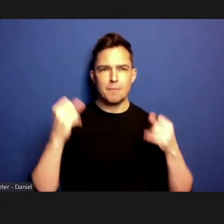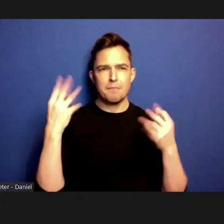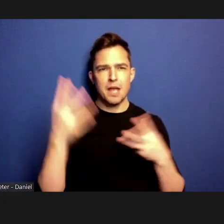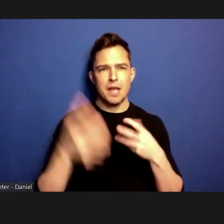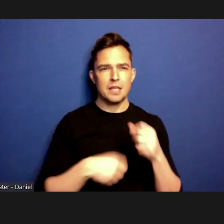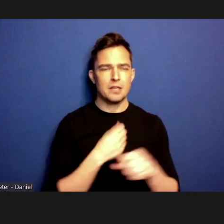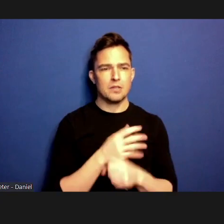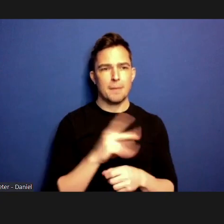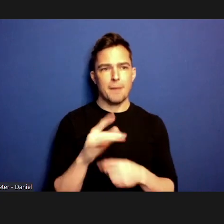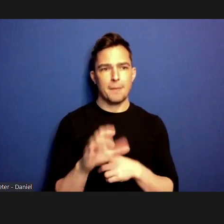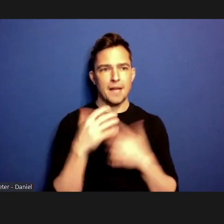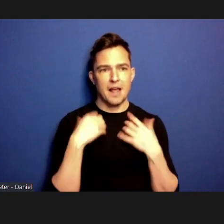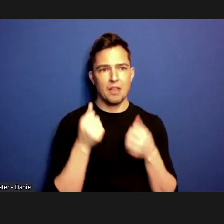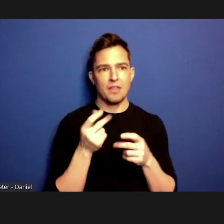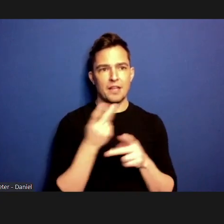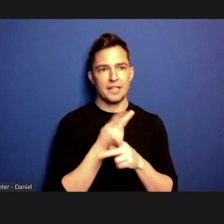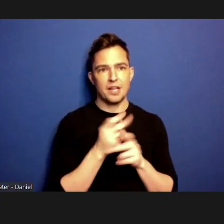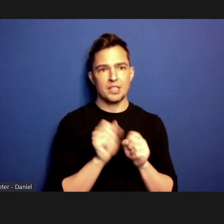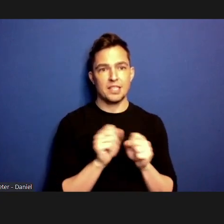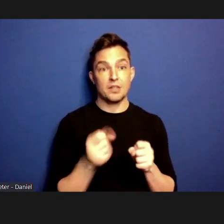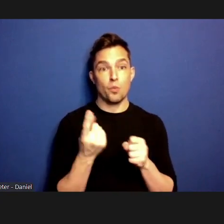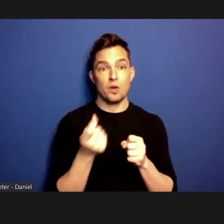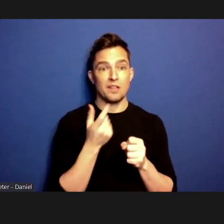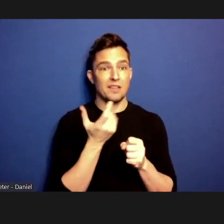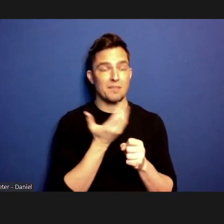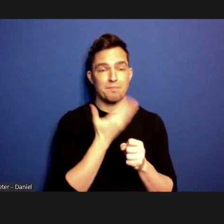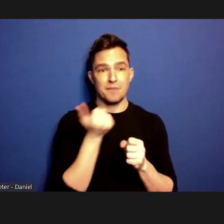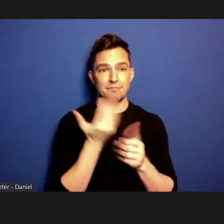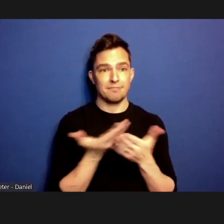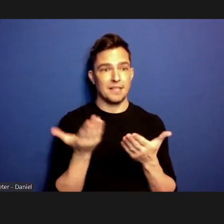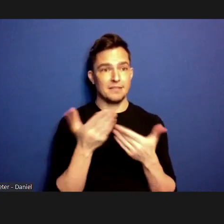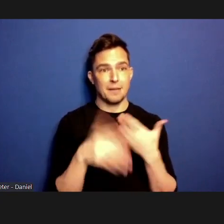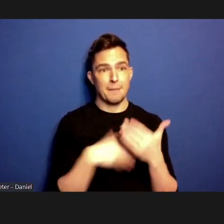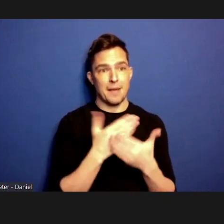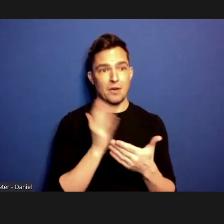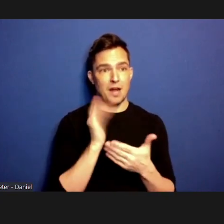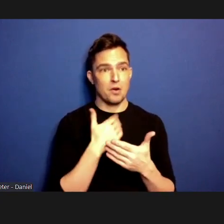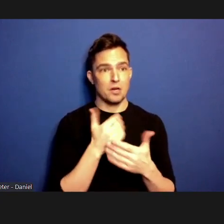Public health care system was one of the staples of our country more broadly and certainly